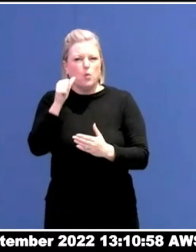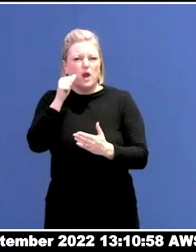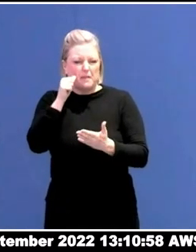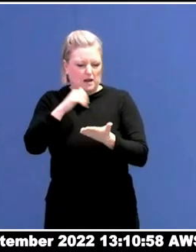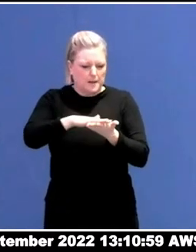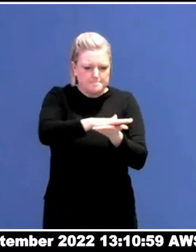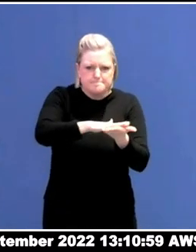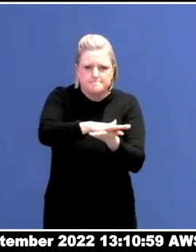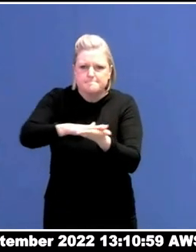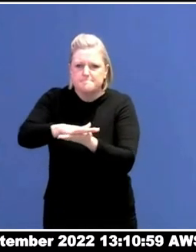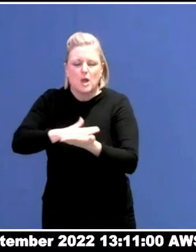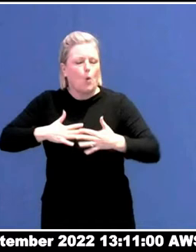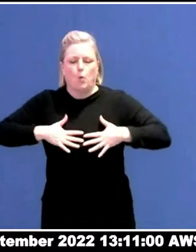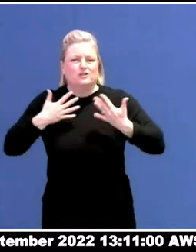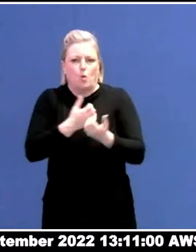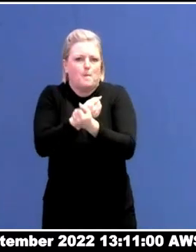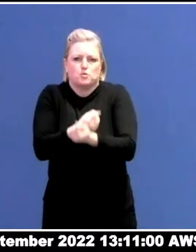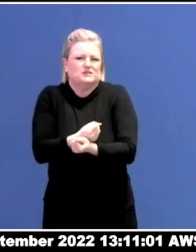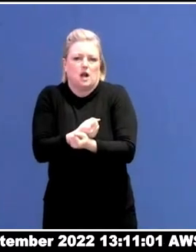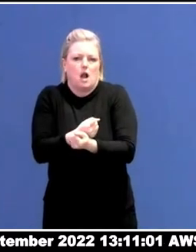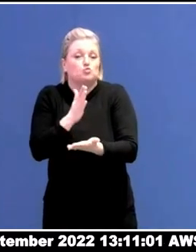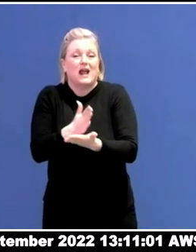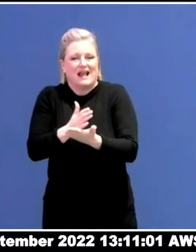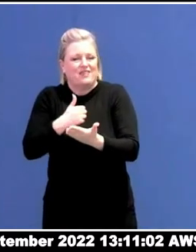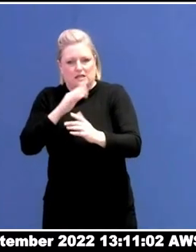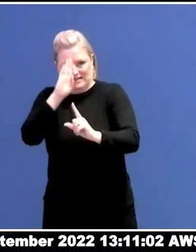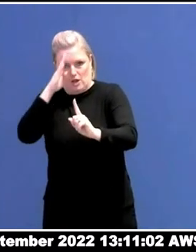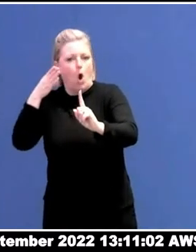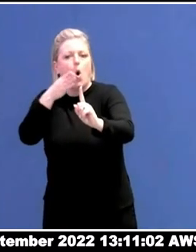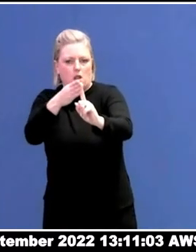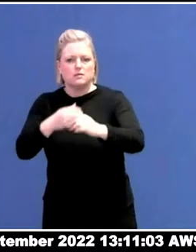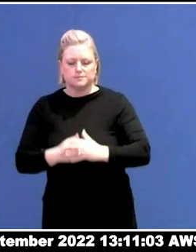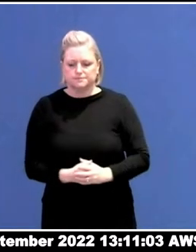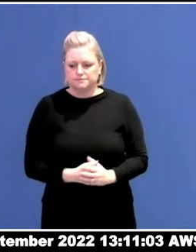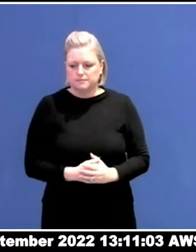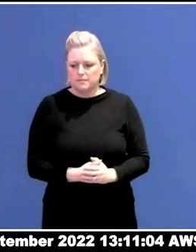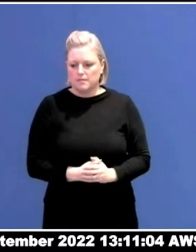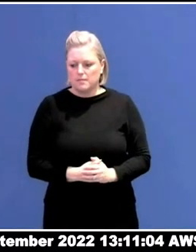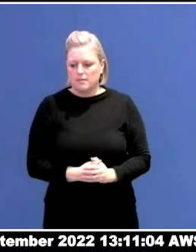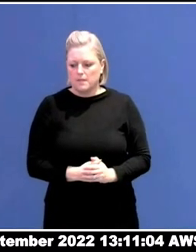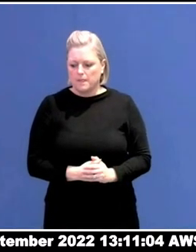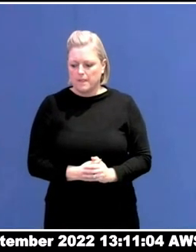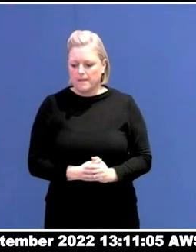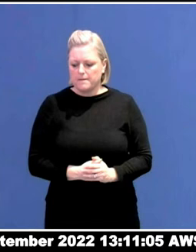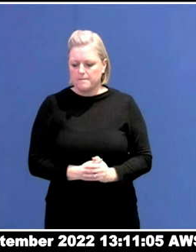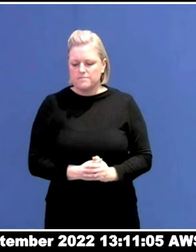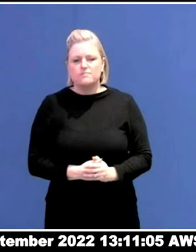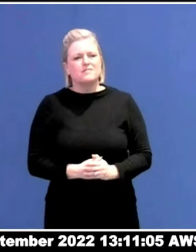the final abolition of youth prisons. You mentioned Hawaii. You have recently been in Hawaii.